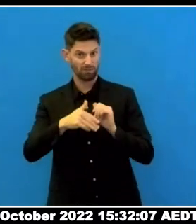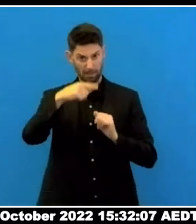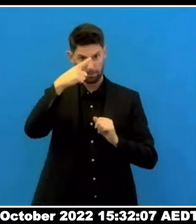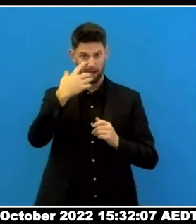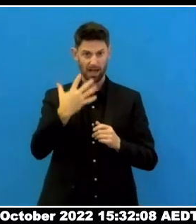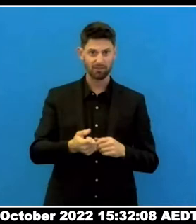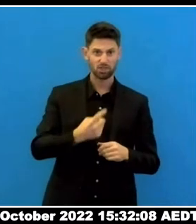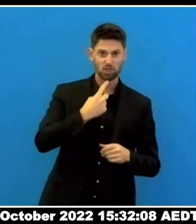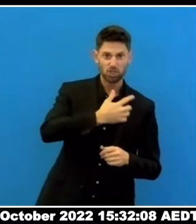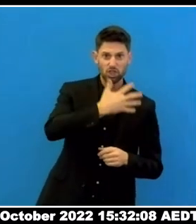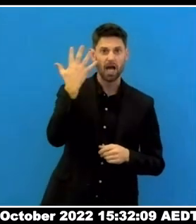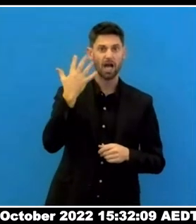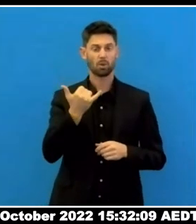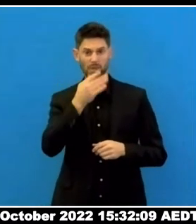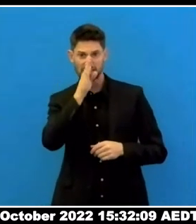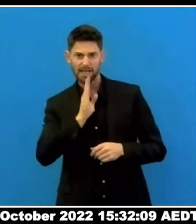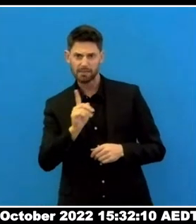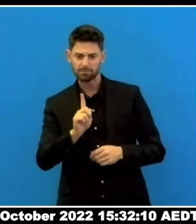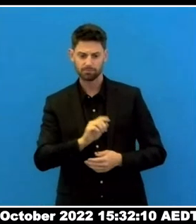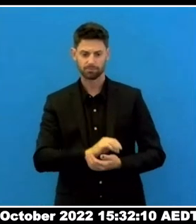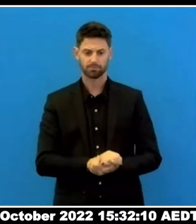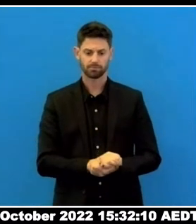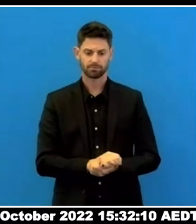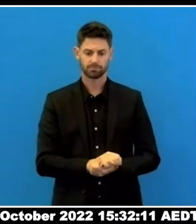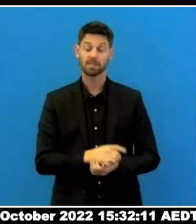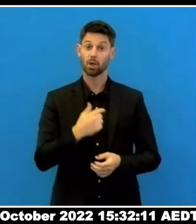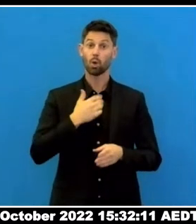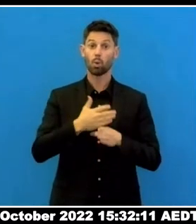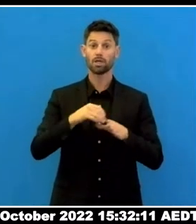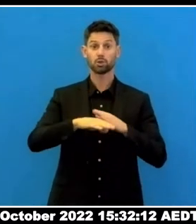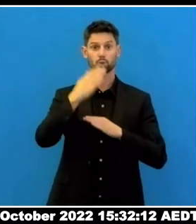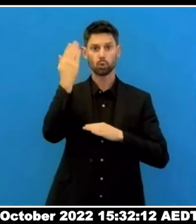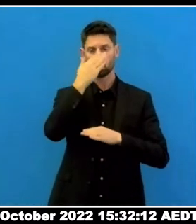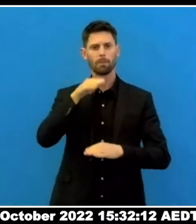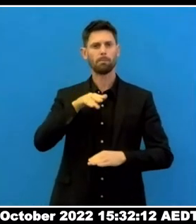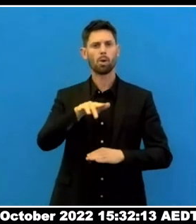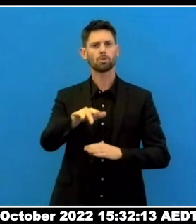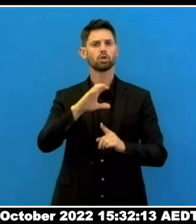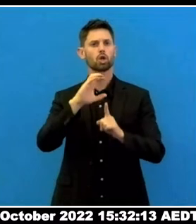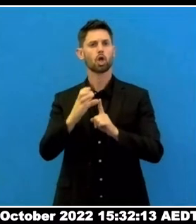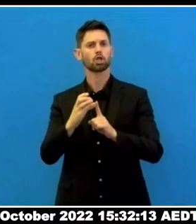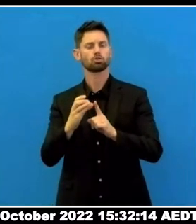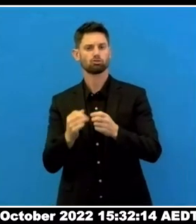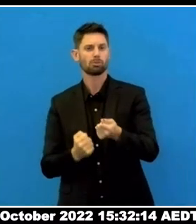Especially when I was, like, a multicultural aide with the school, with the new arrival children.